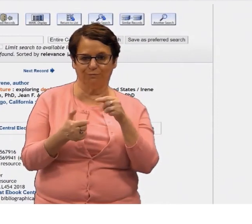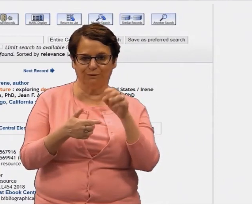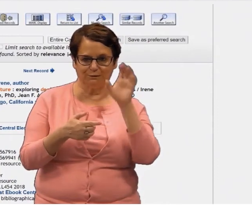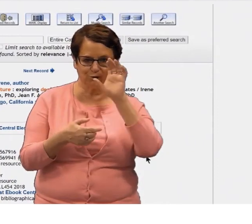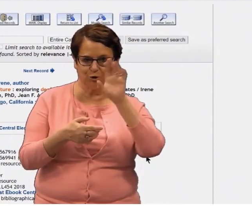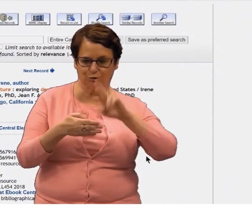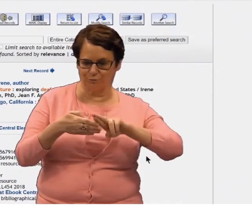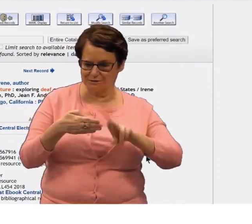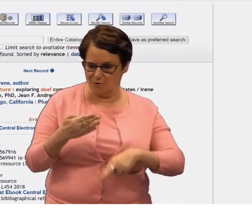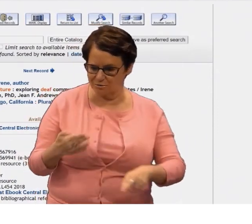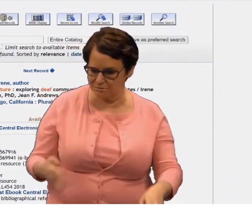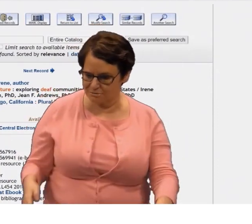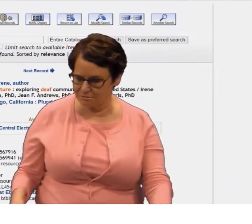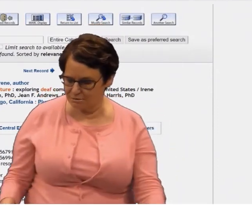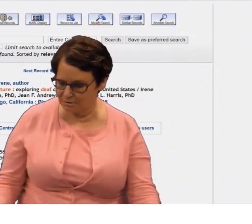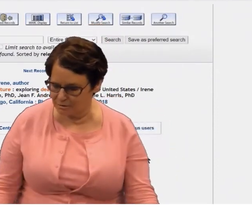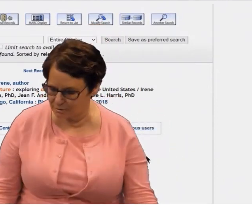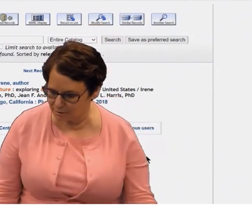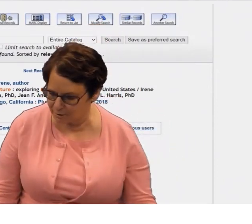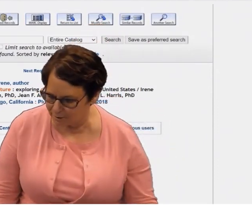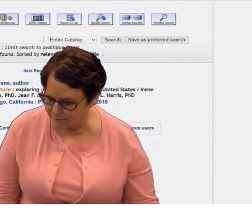Let us go back to the search results.